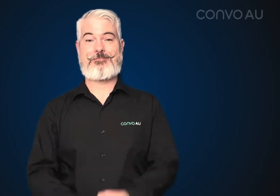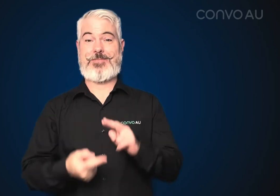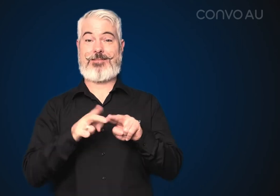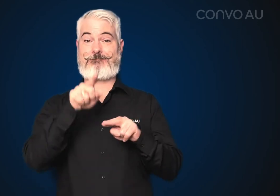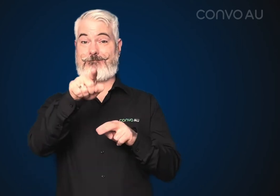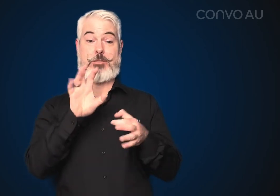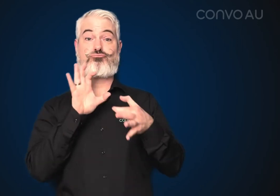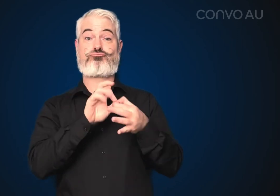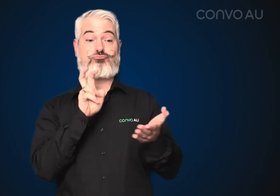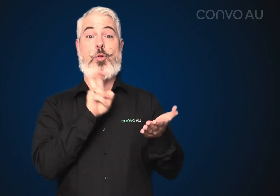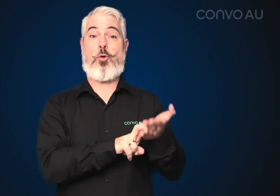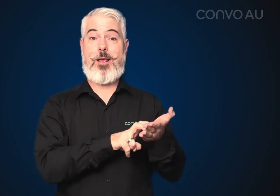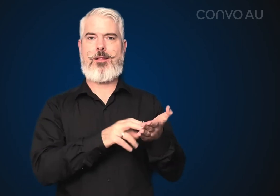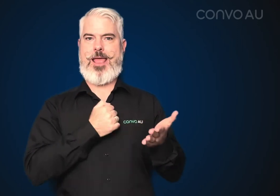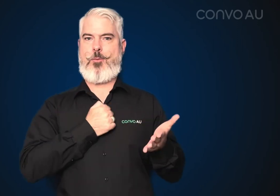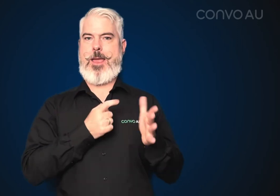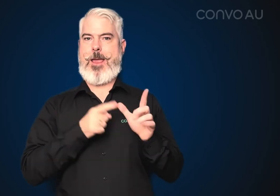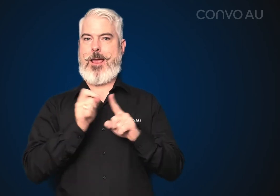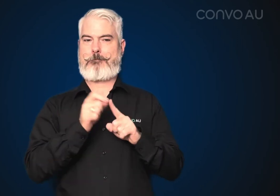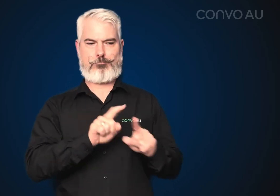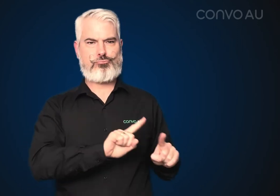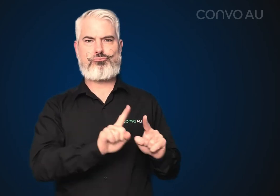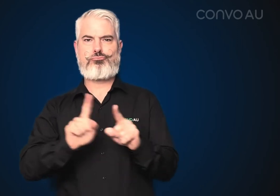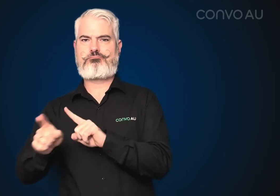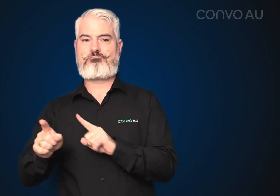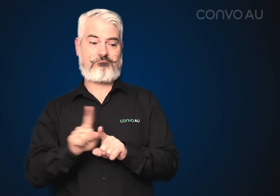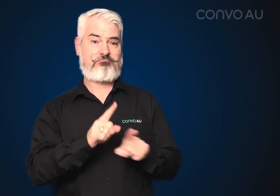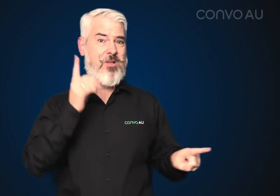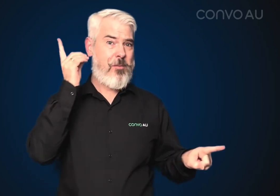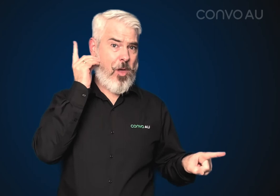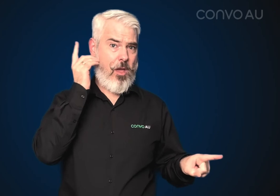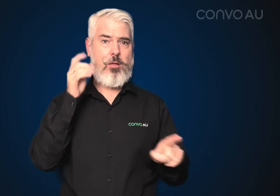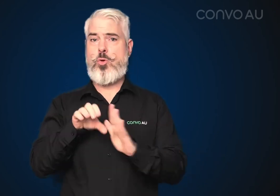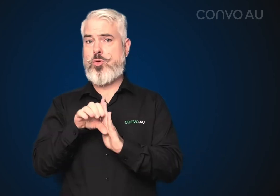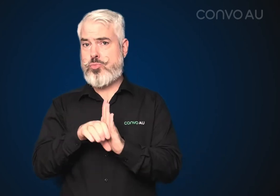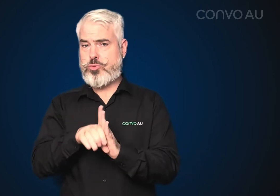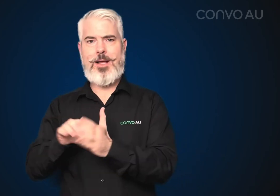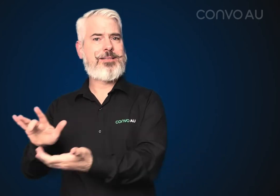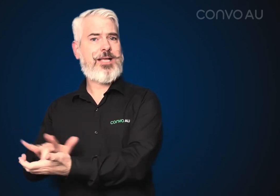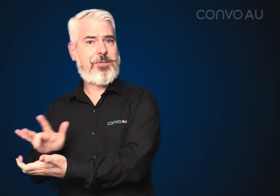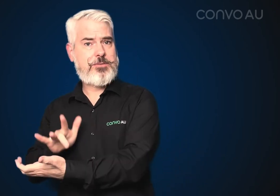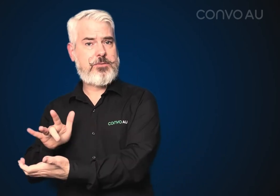If you have logged into more than one device,